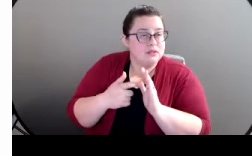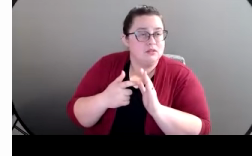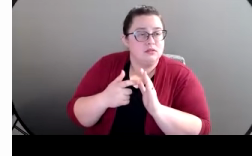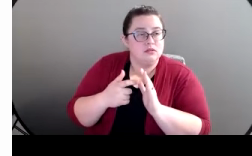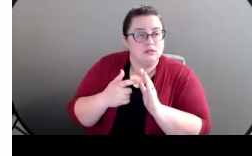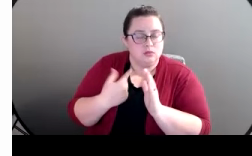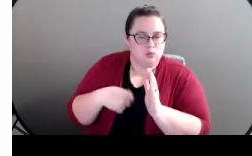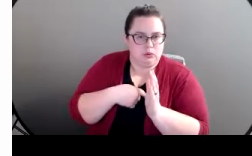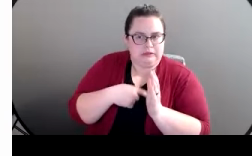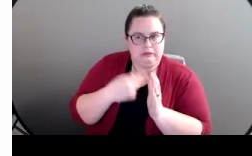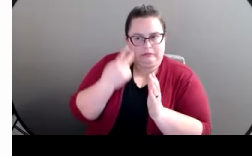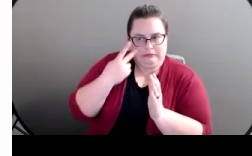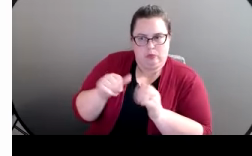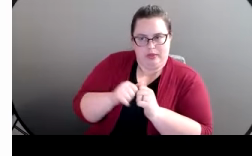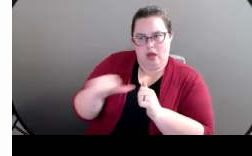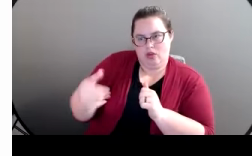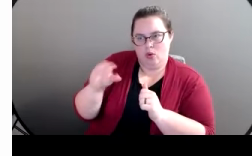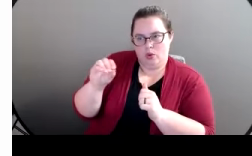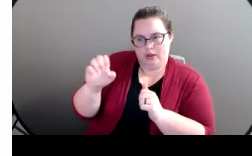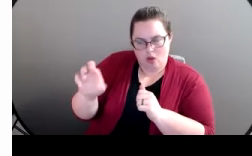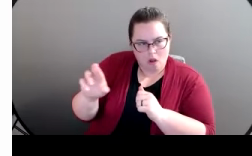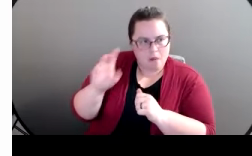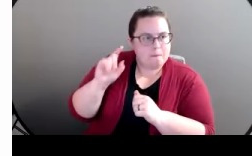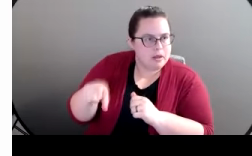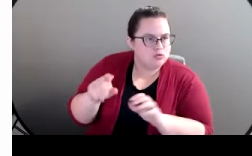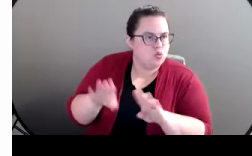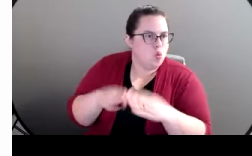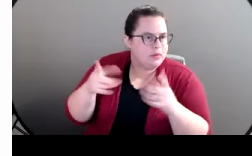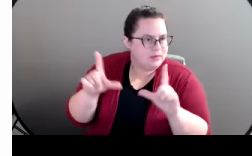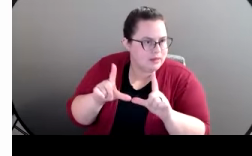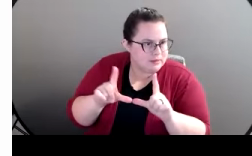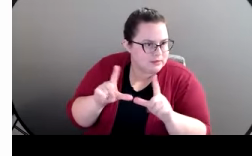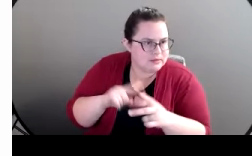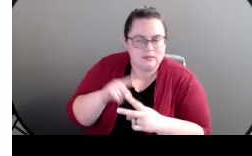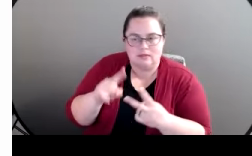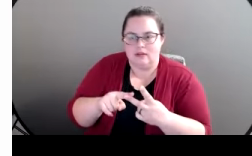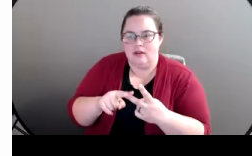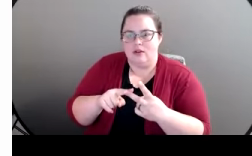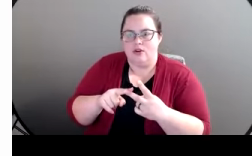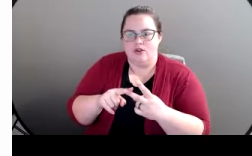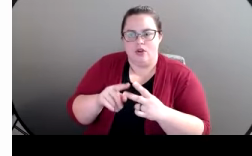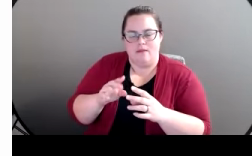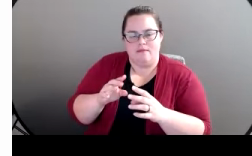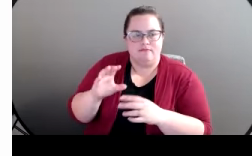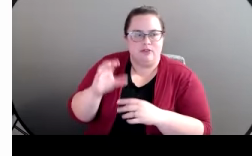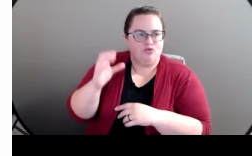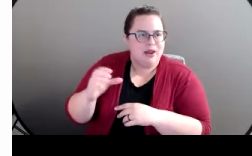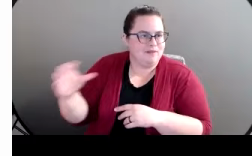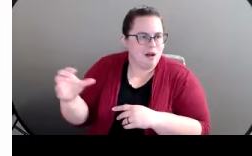with other, OER, of course, they have to be openly licensed. They have to have that Creative Commons license. Something else to know